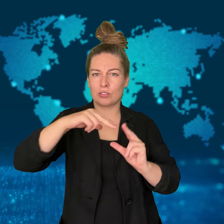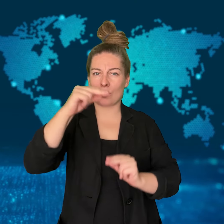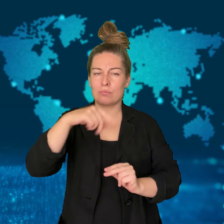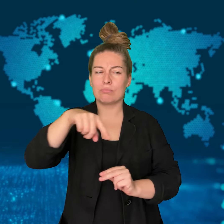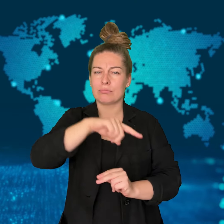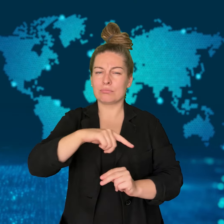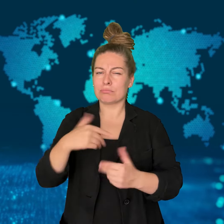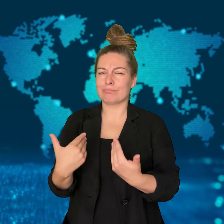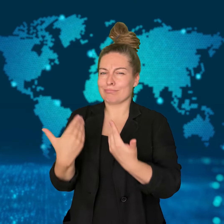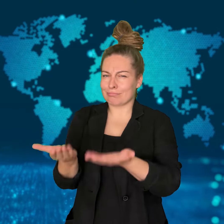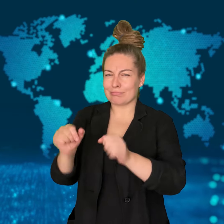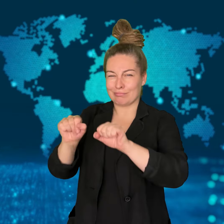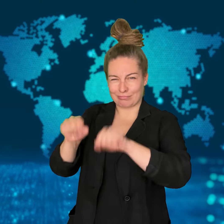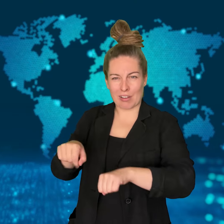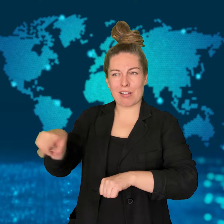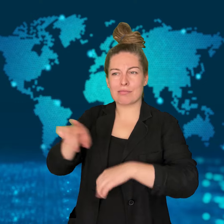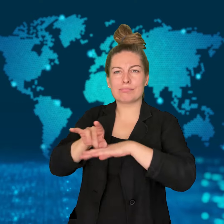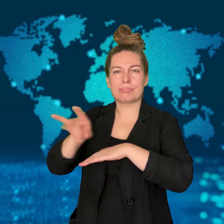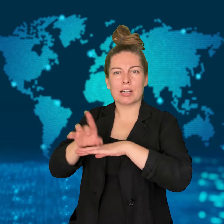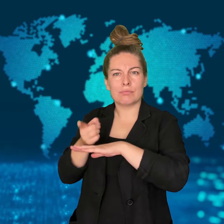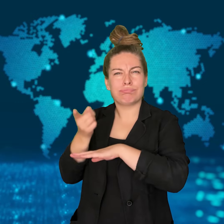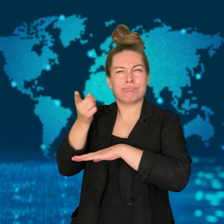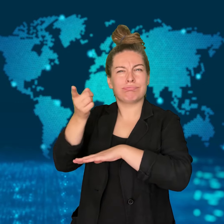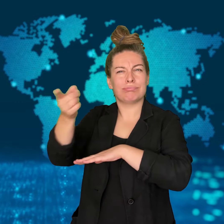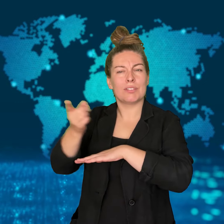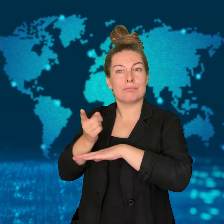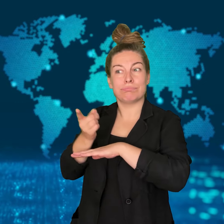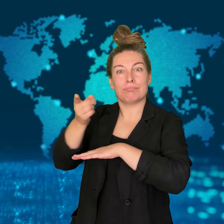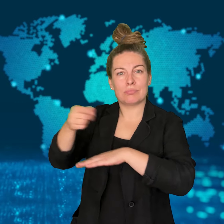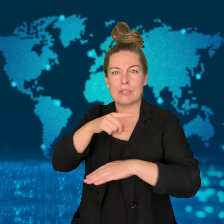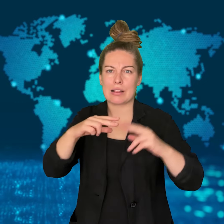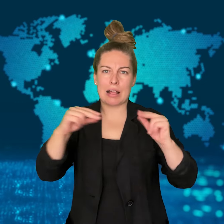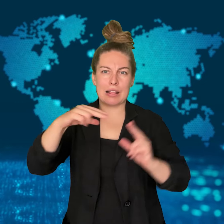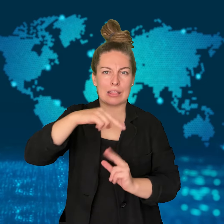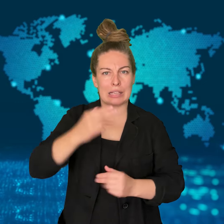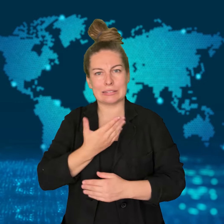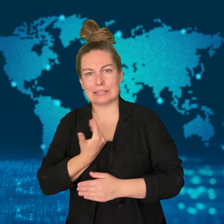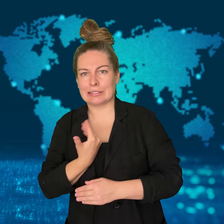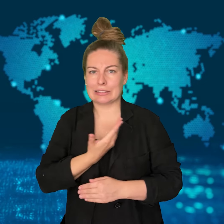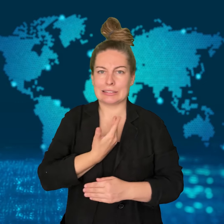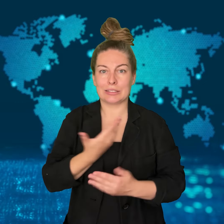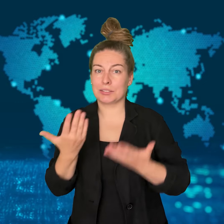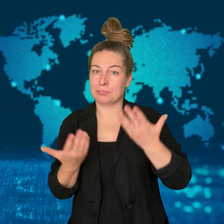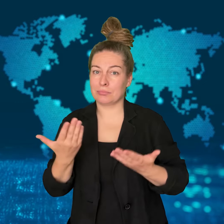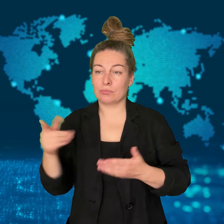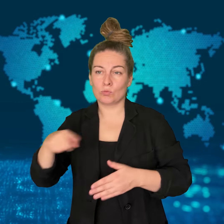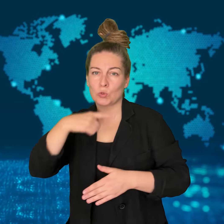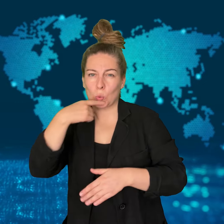it has placed on Ukraine as the country calls for help -